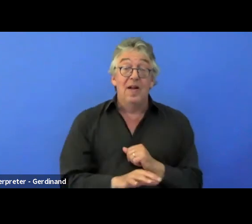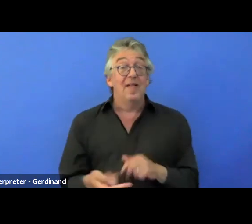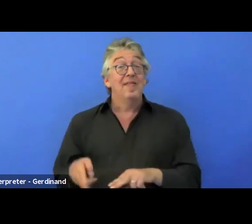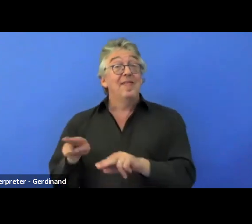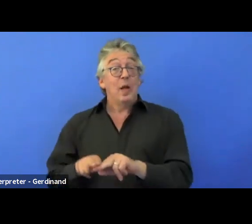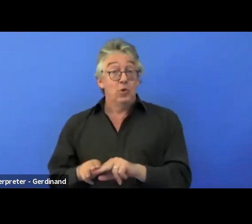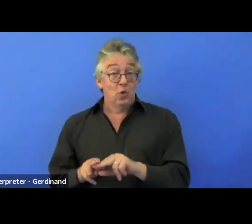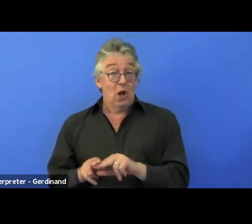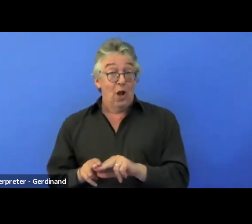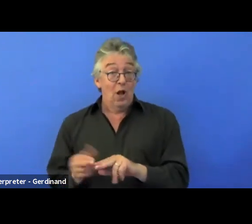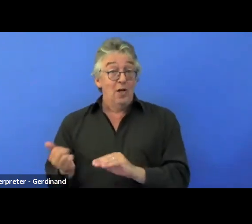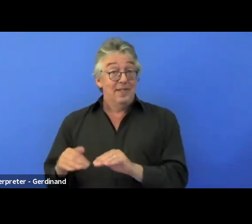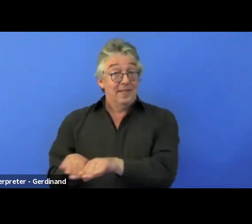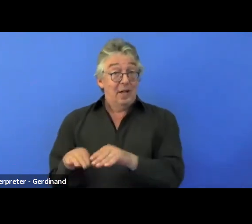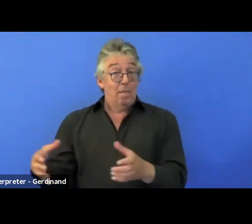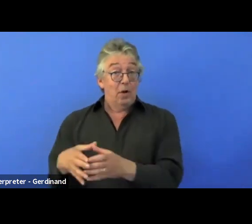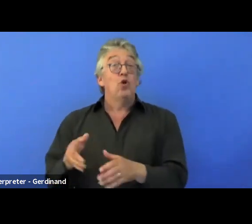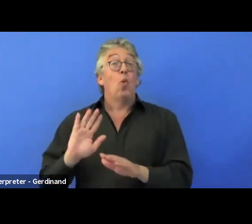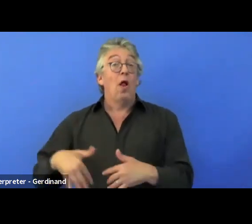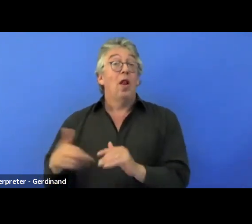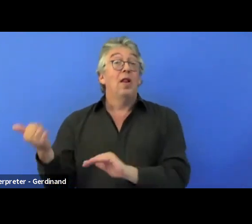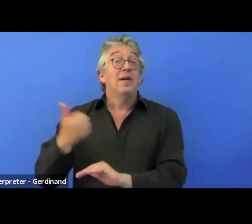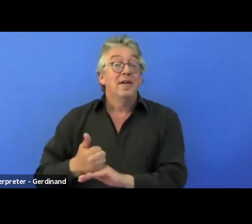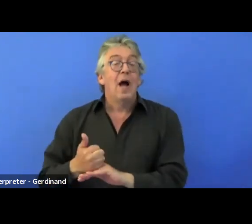they will create mirror committees to compile and send